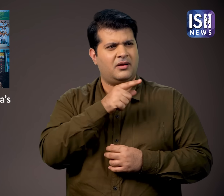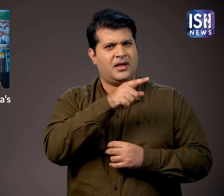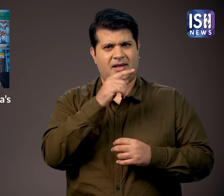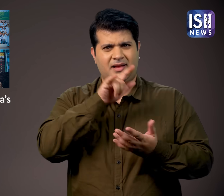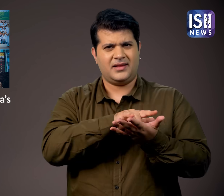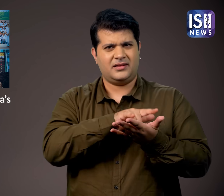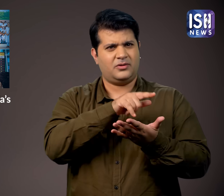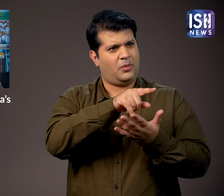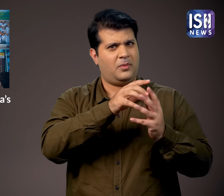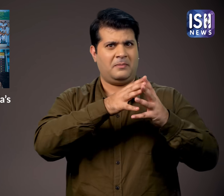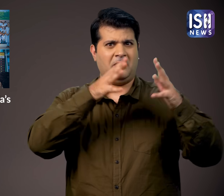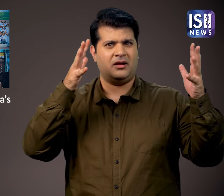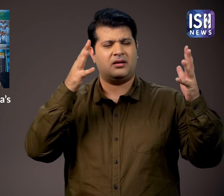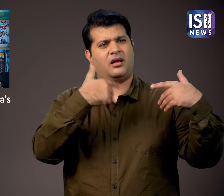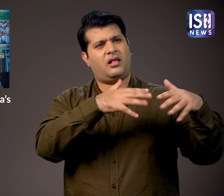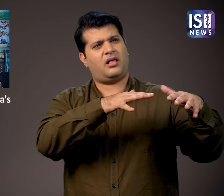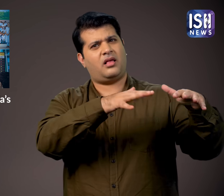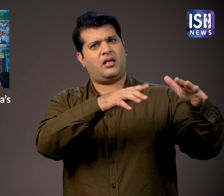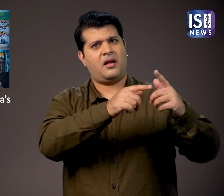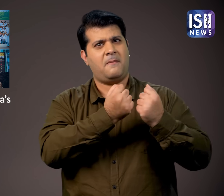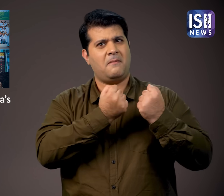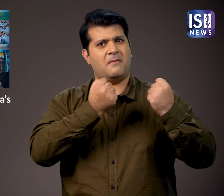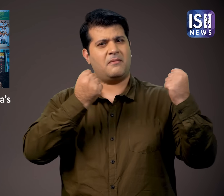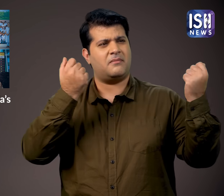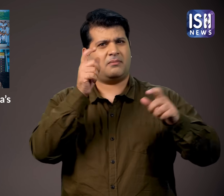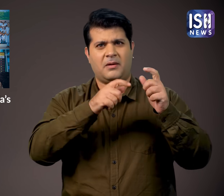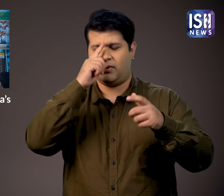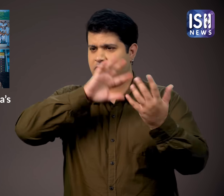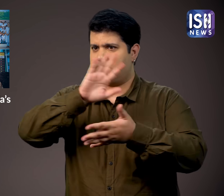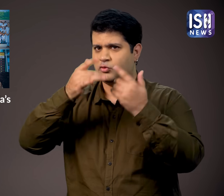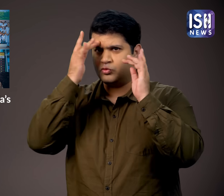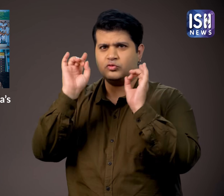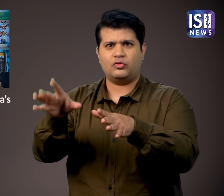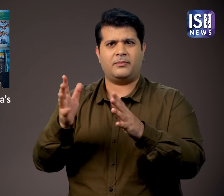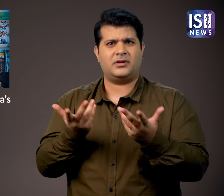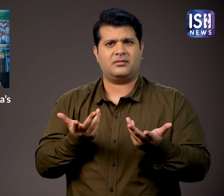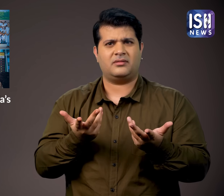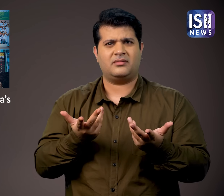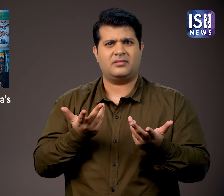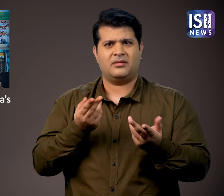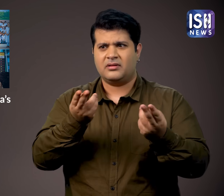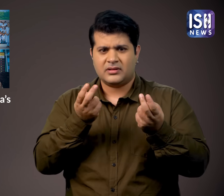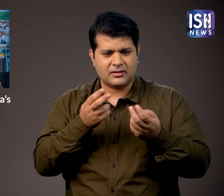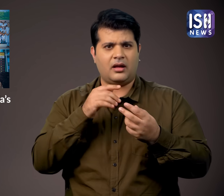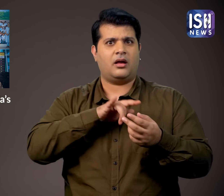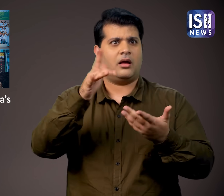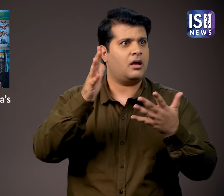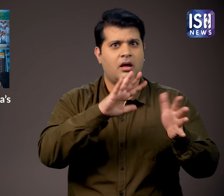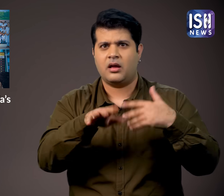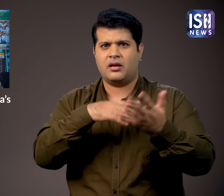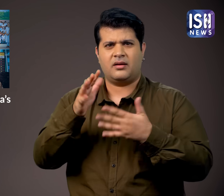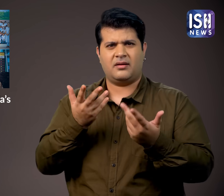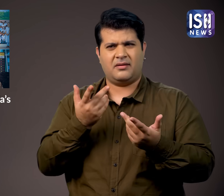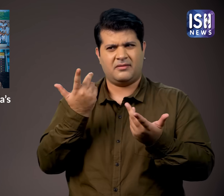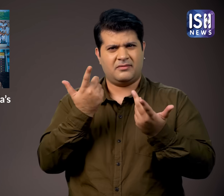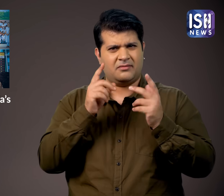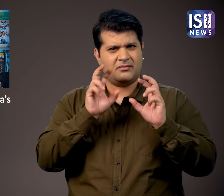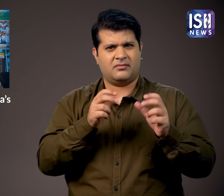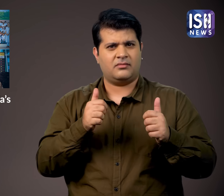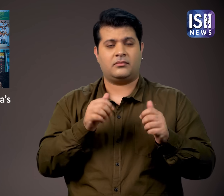Why was the airline issue not addressed, despite the chaos it caused for the public?